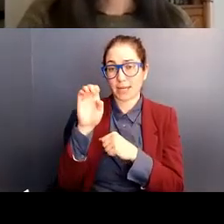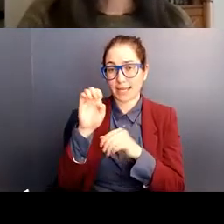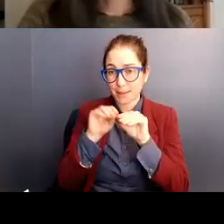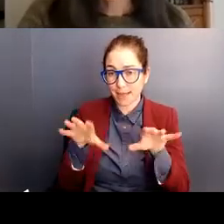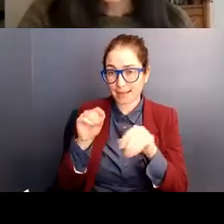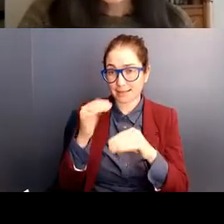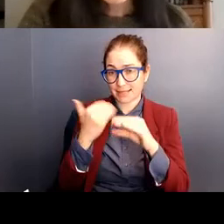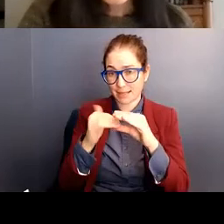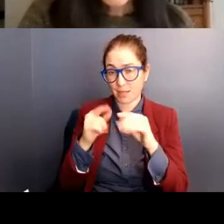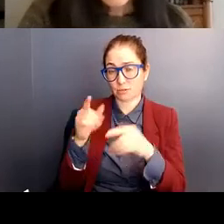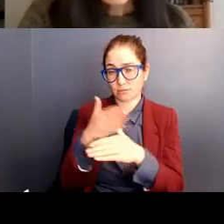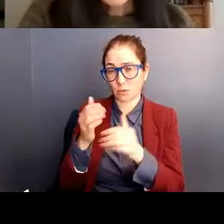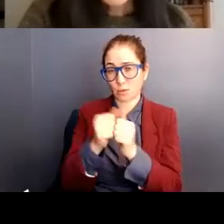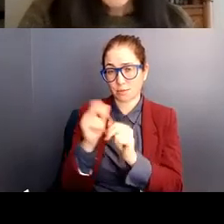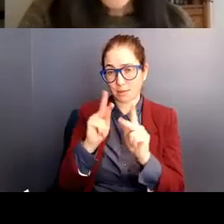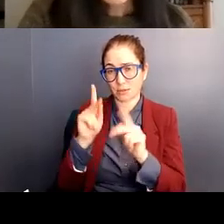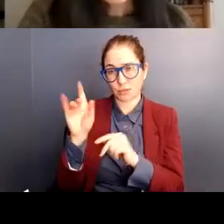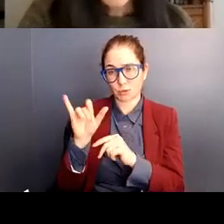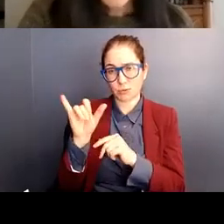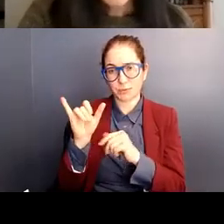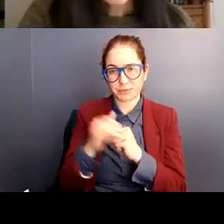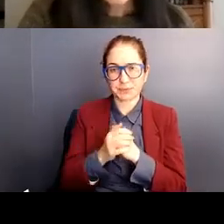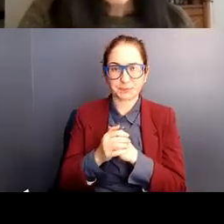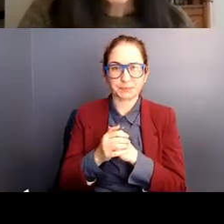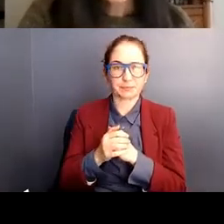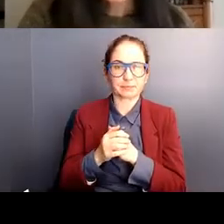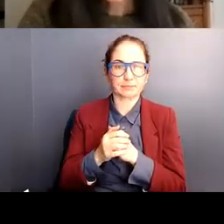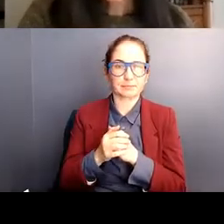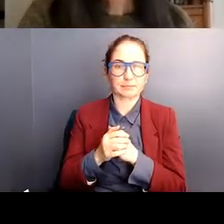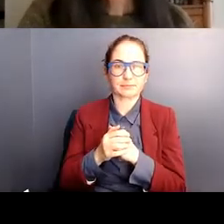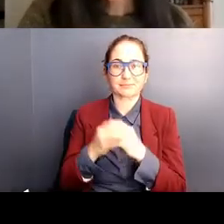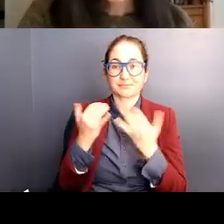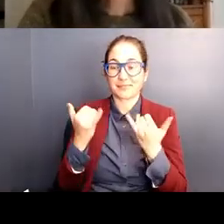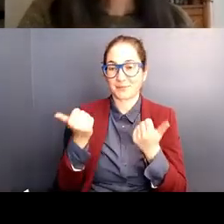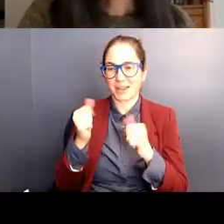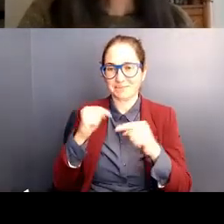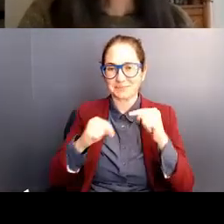with folks. Now I'm trying to go back into presentation